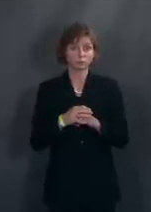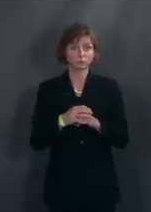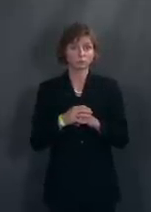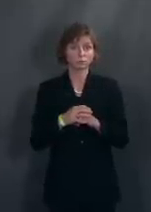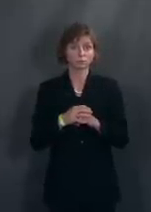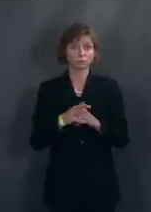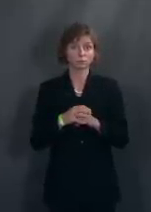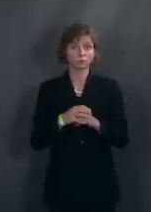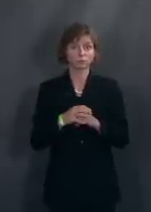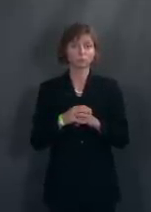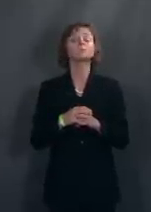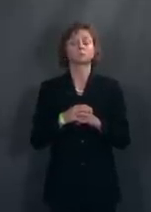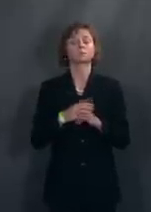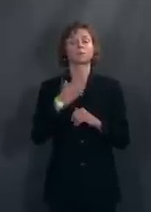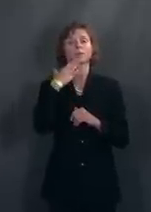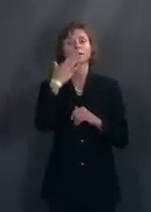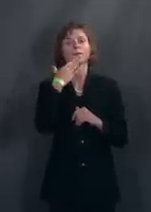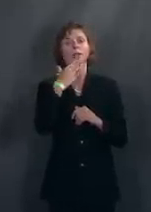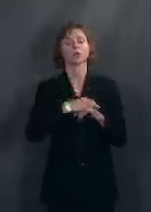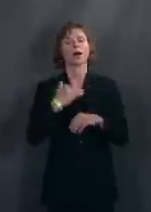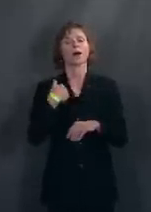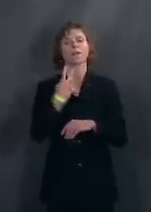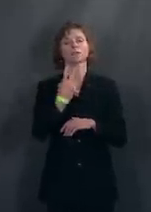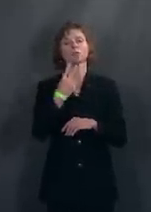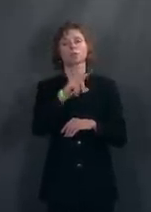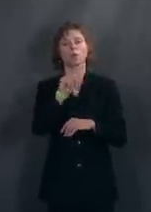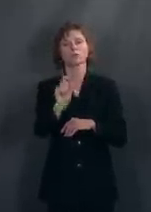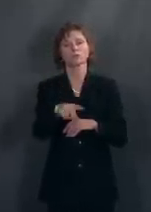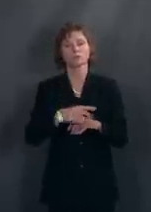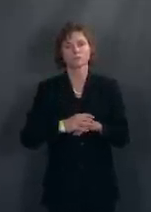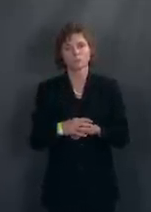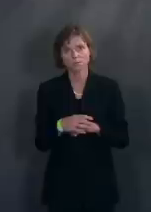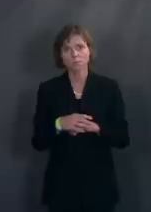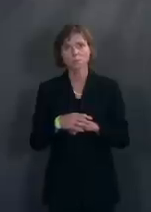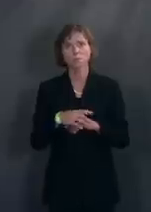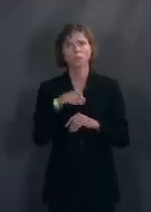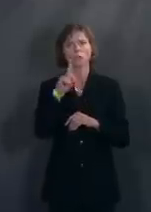The Press: Thank you very much. I have two questions for you, one, on this roll out,